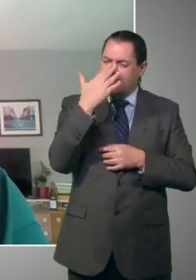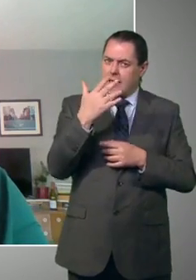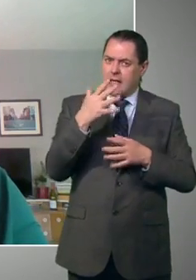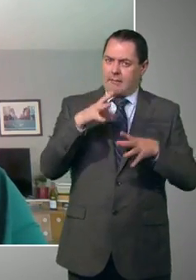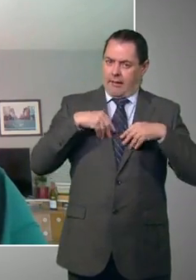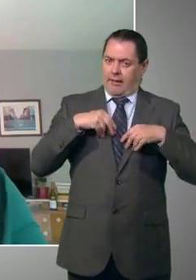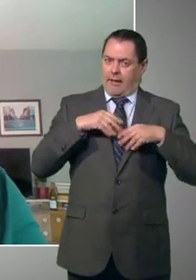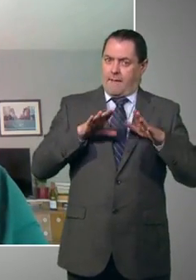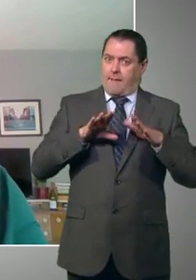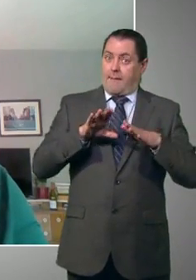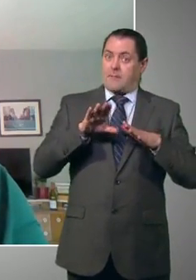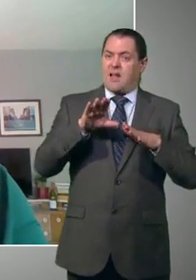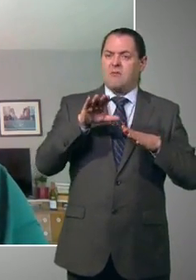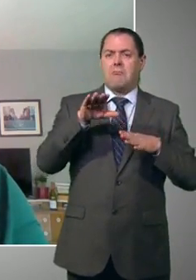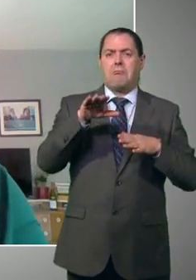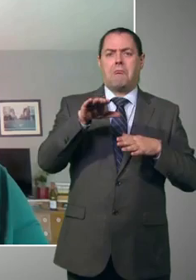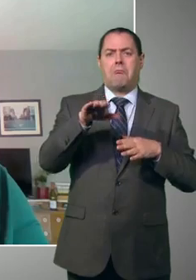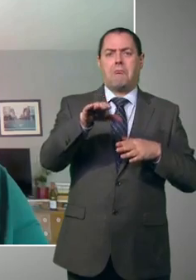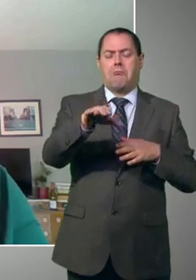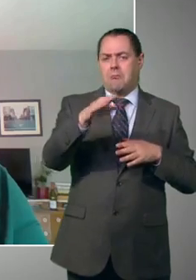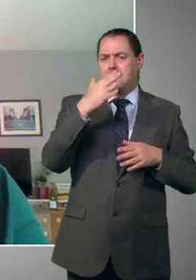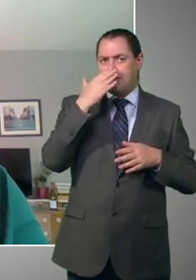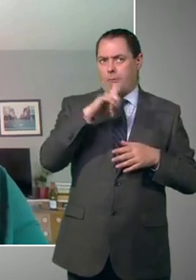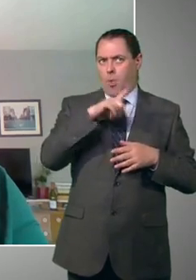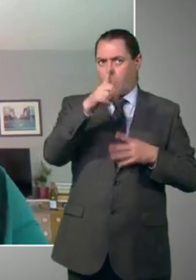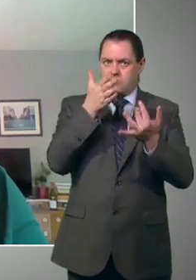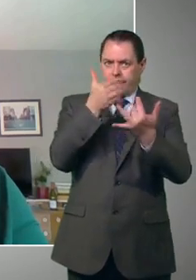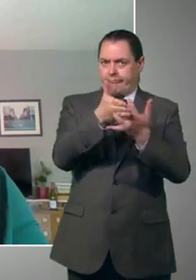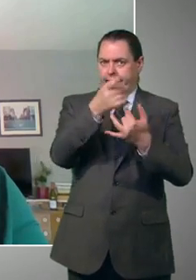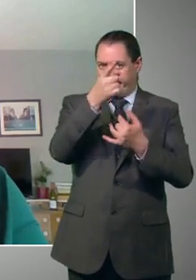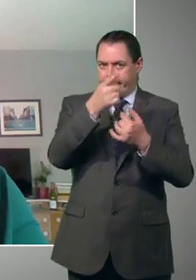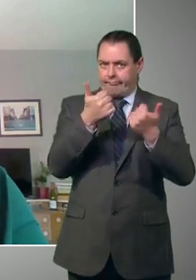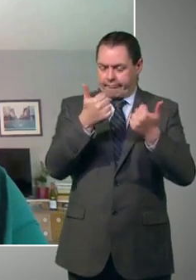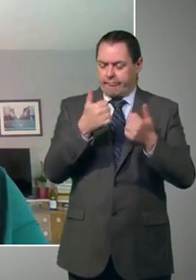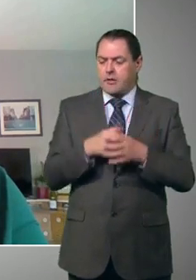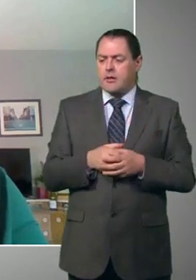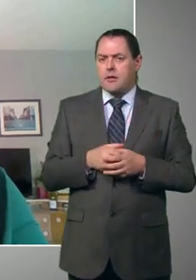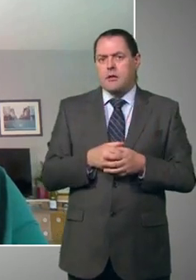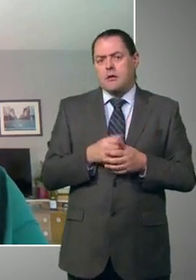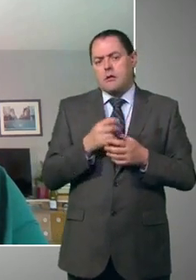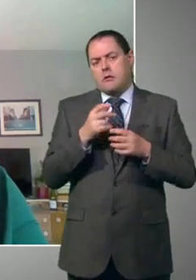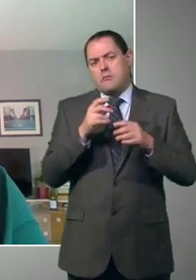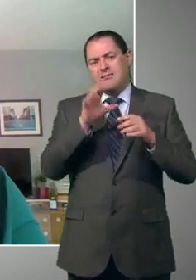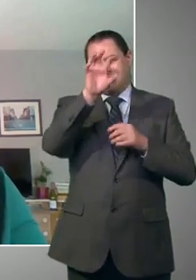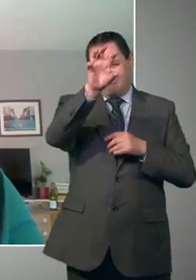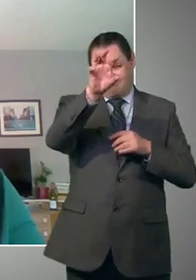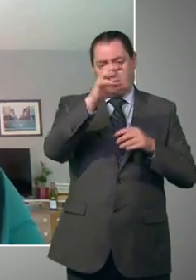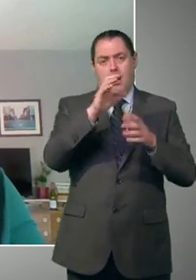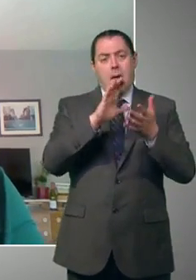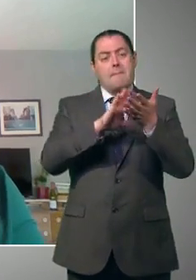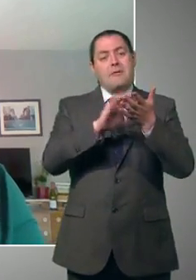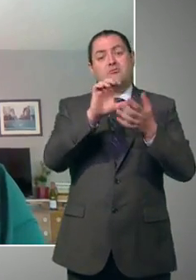the measures that have been taken but those. Other Greater Manchester boroughs are now